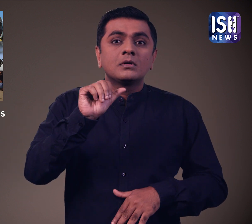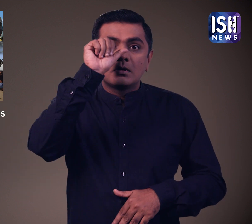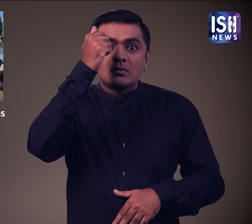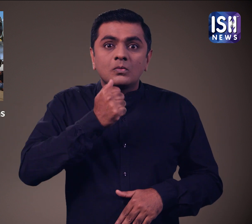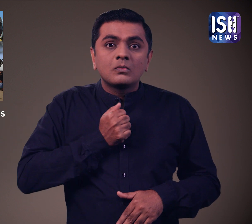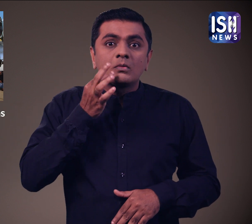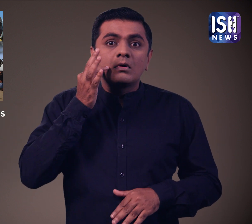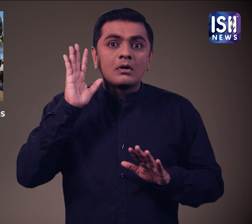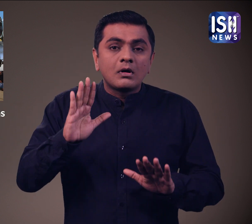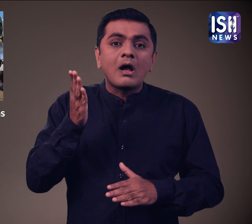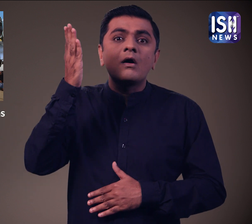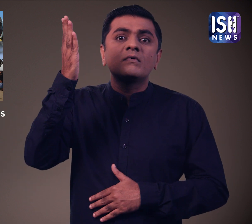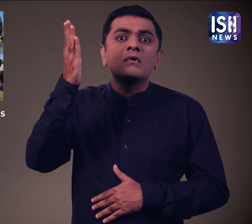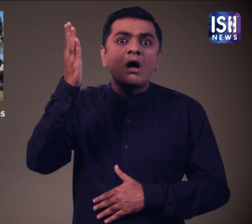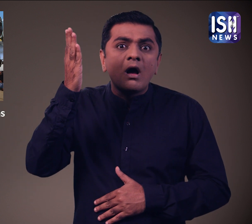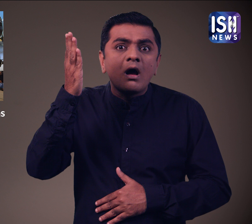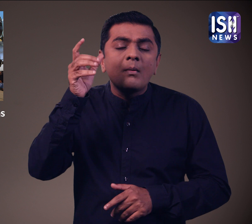Many Indians have been staying in Sudan.